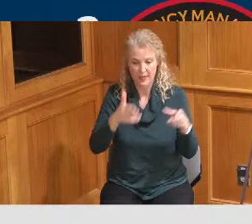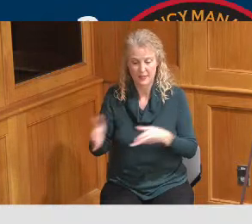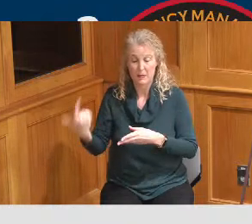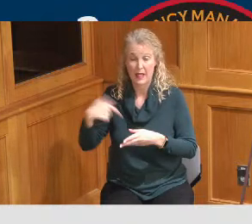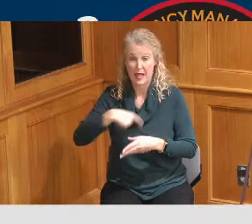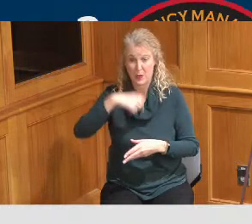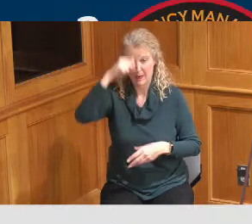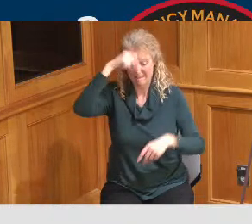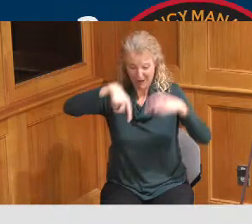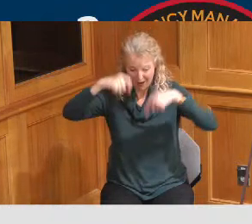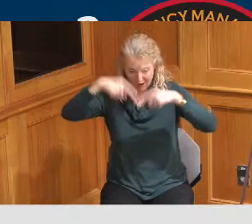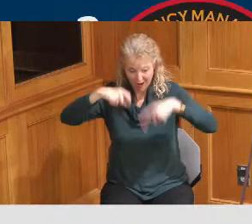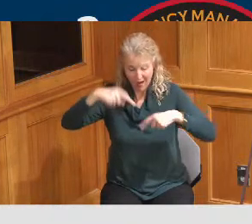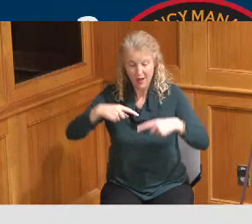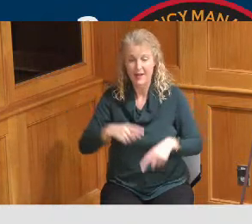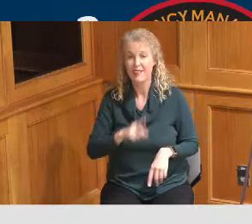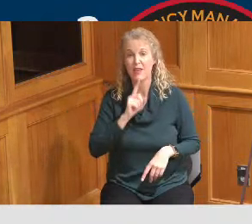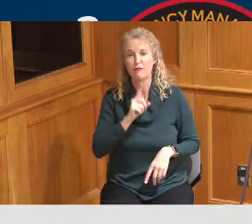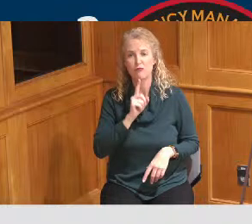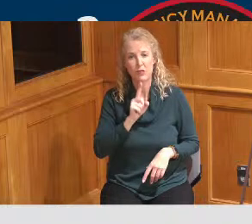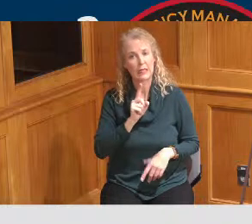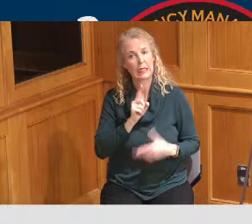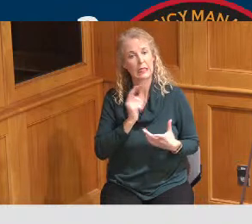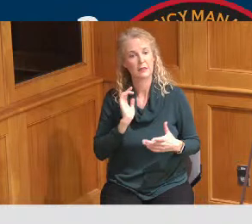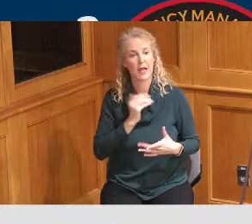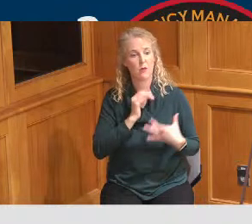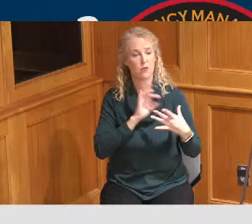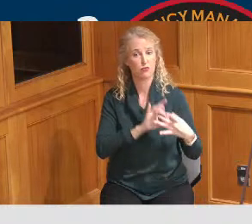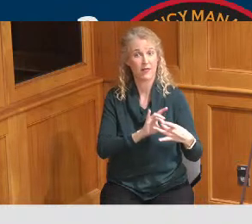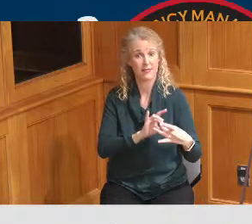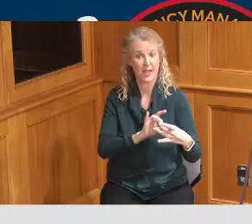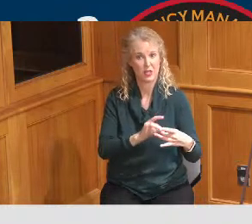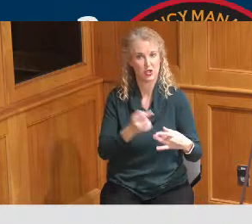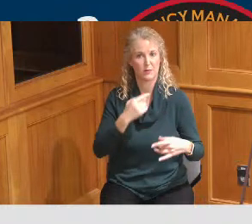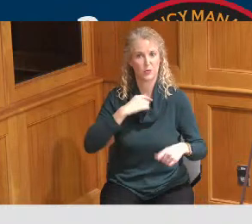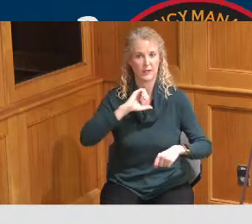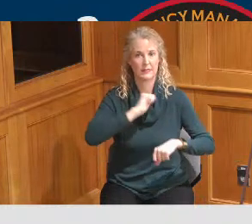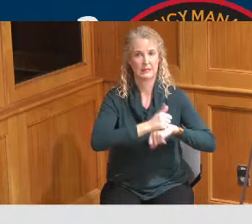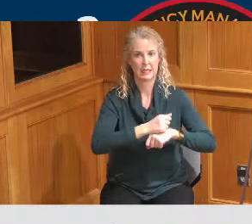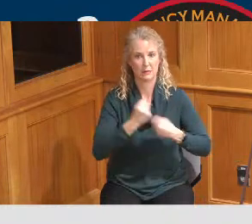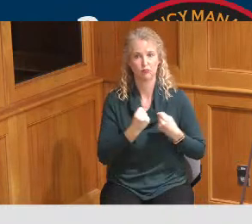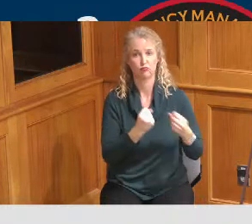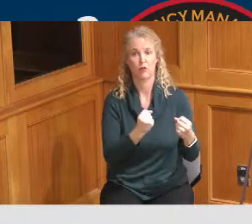it also helps us really solidify our relationships with our partners we had over four dozen planning